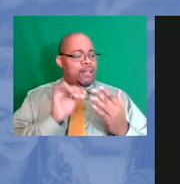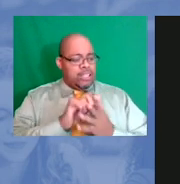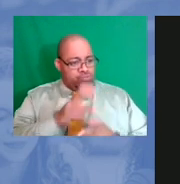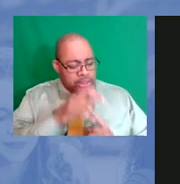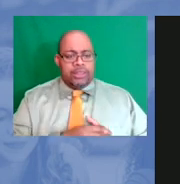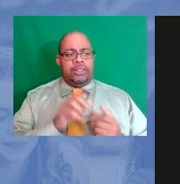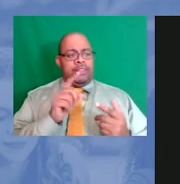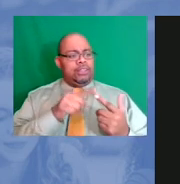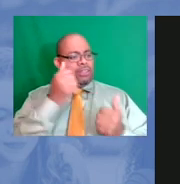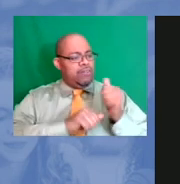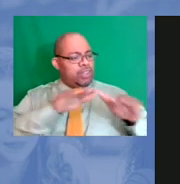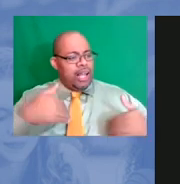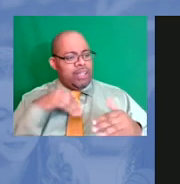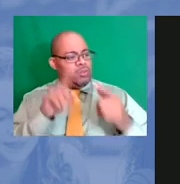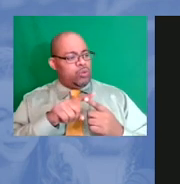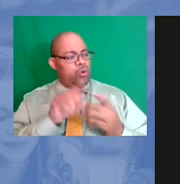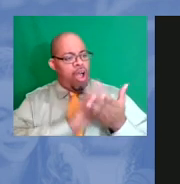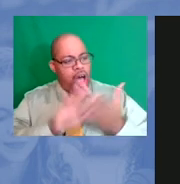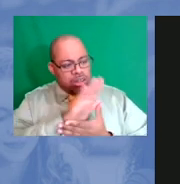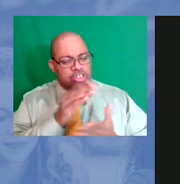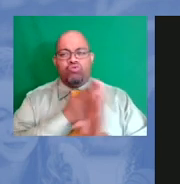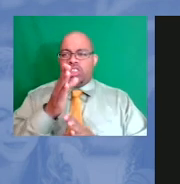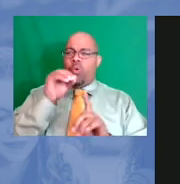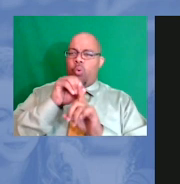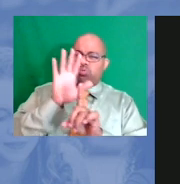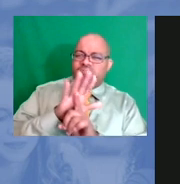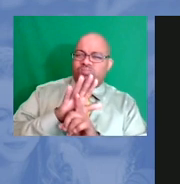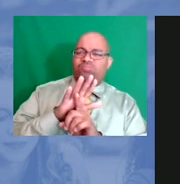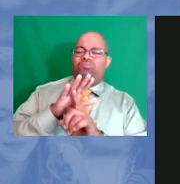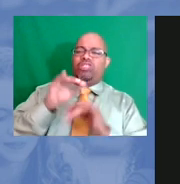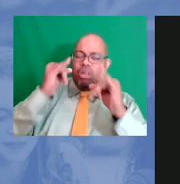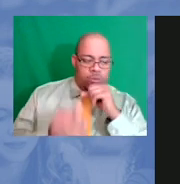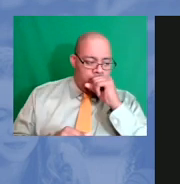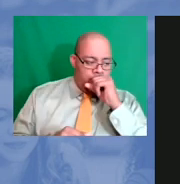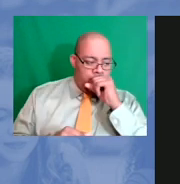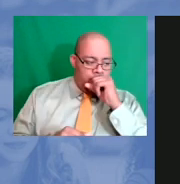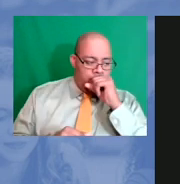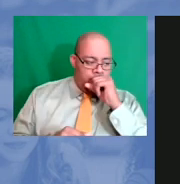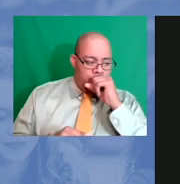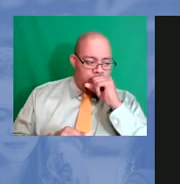TO CAREER ORIENTED INSTRUCTION AND WE CAN GO ON AND ON AND EXPLAIN THOSE FURTHER.